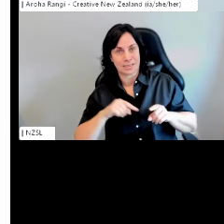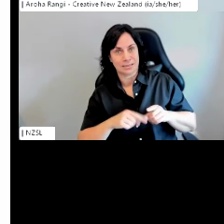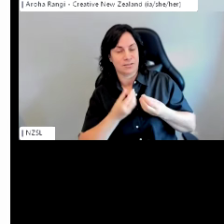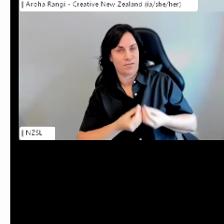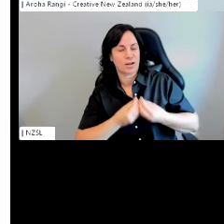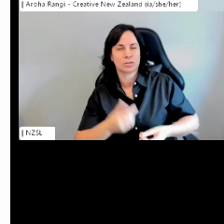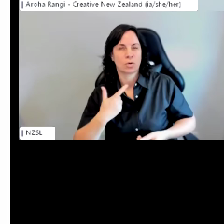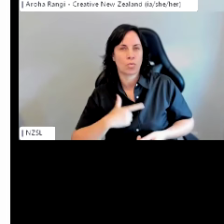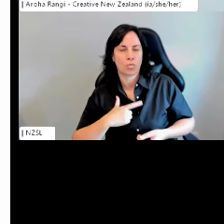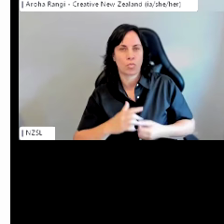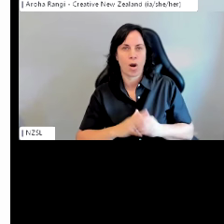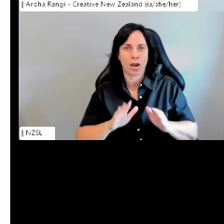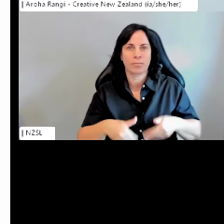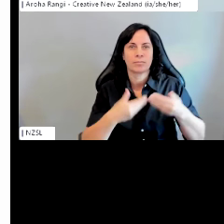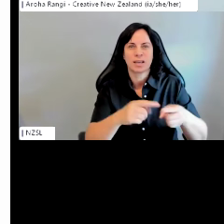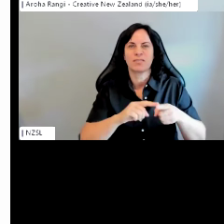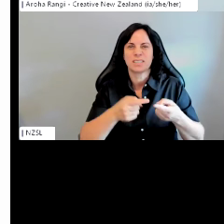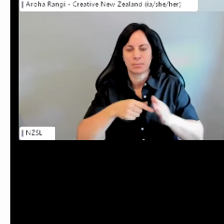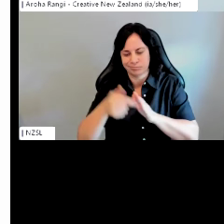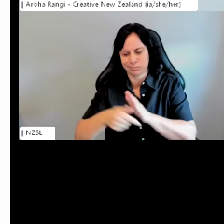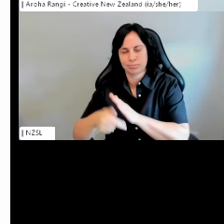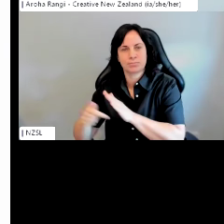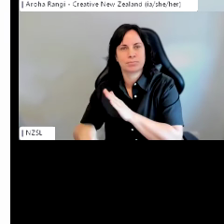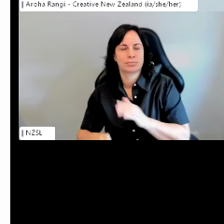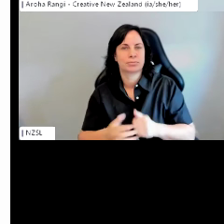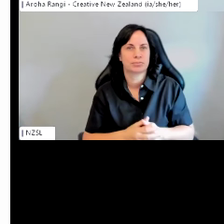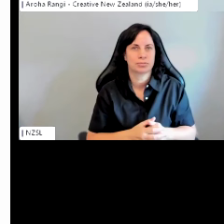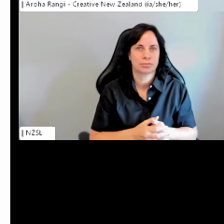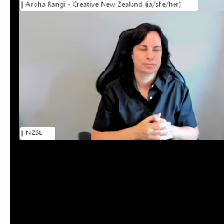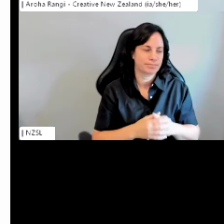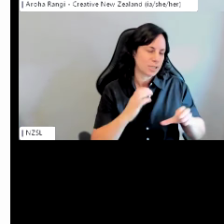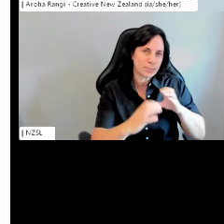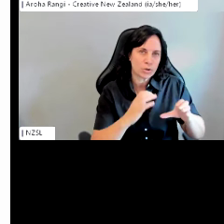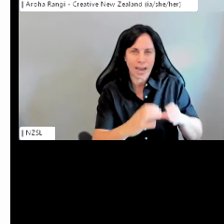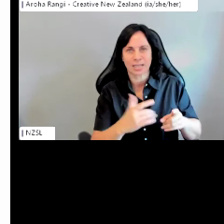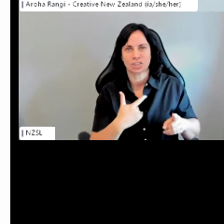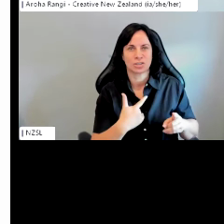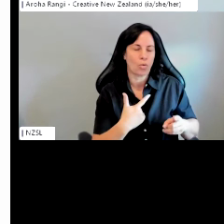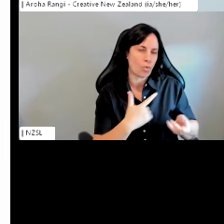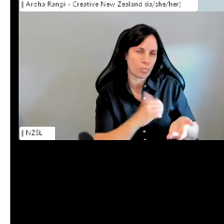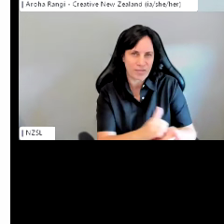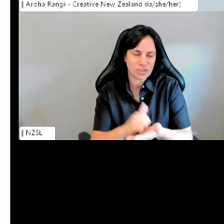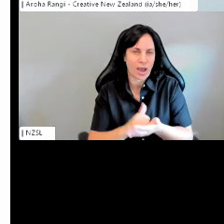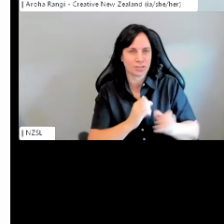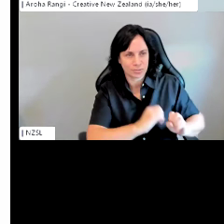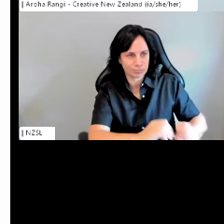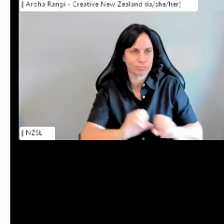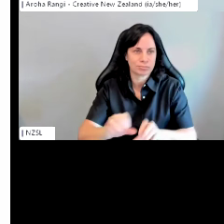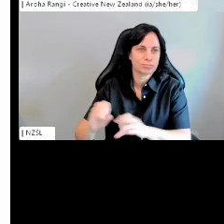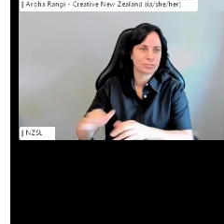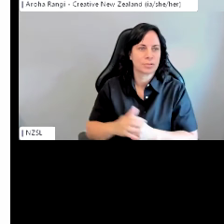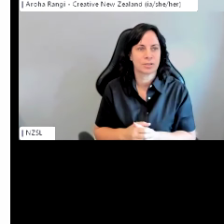uh delivering those deeper messages. Um, yeah. So, here's here's here's the thing of that. 65% say